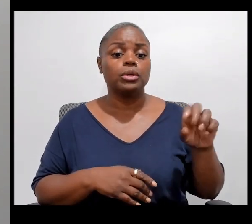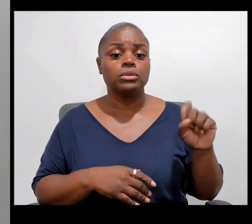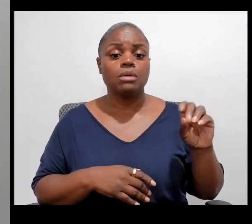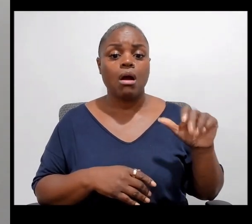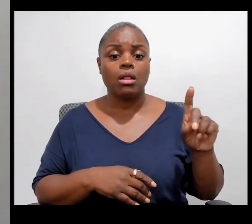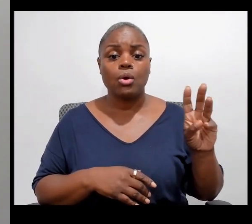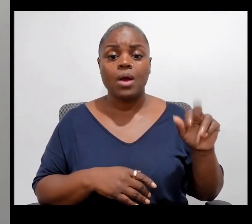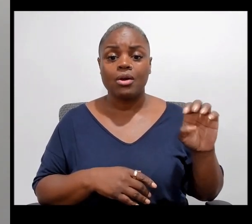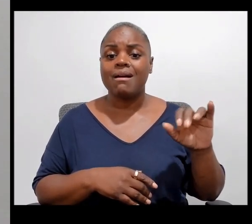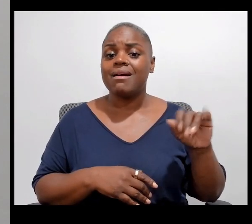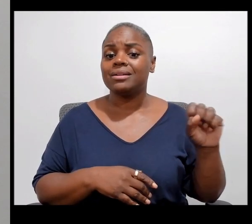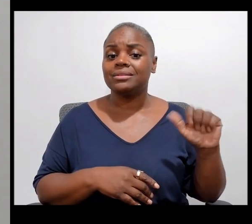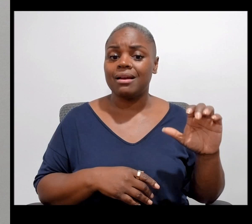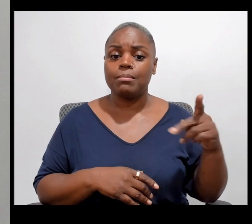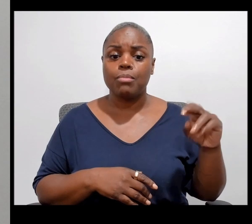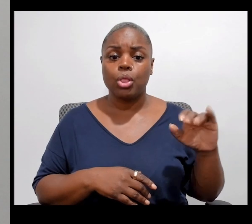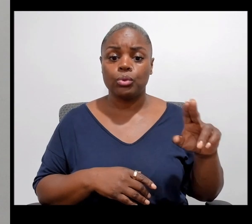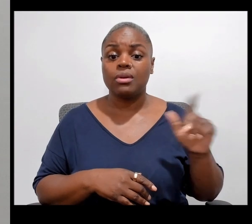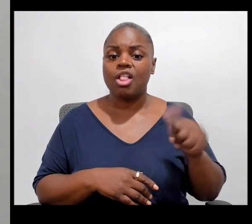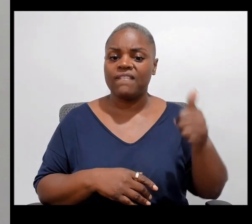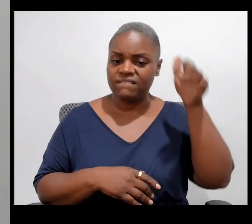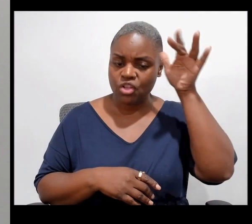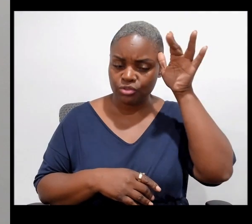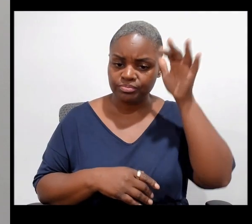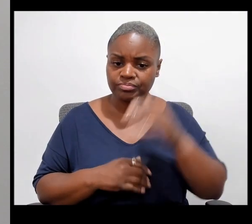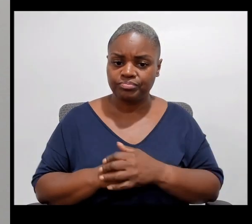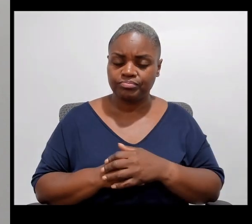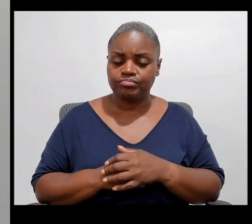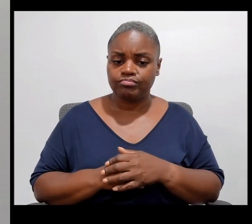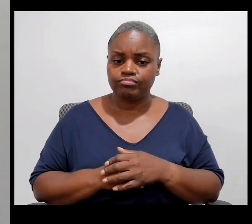Mrs. Donald Ware, Isaac Prioleau, and another father,